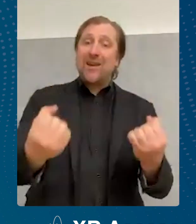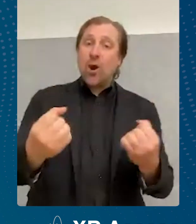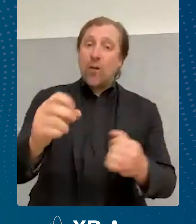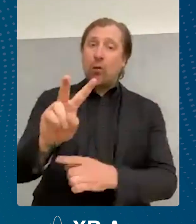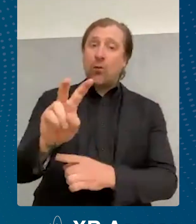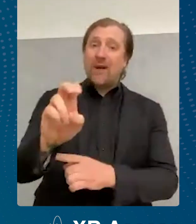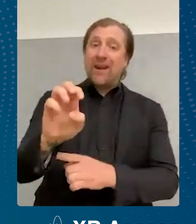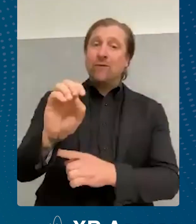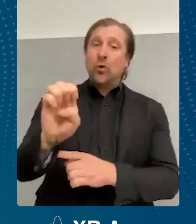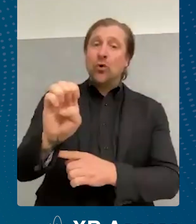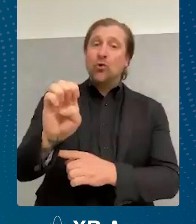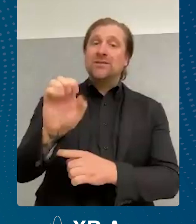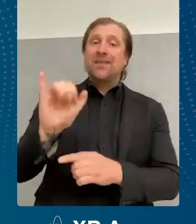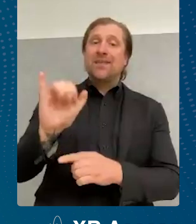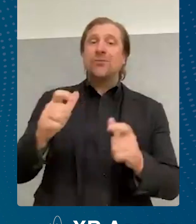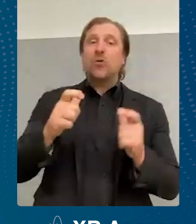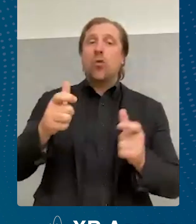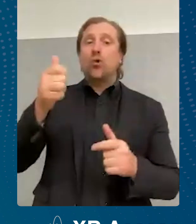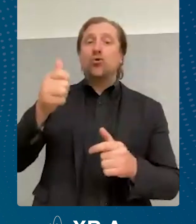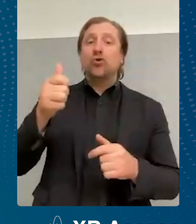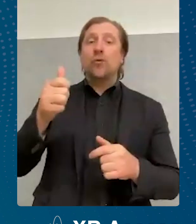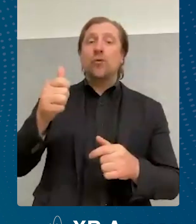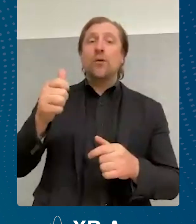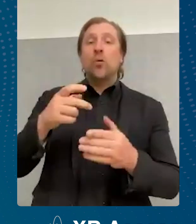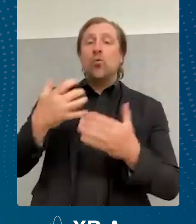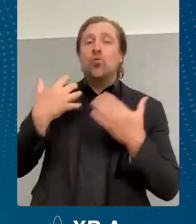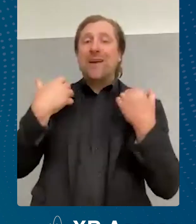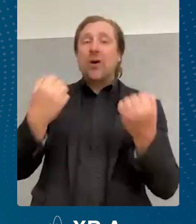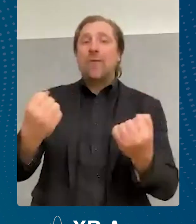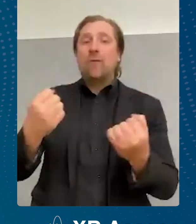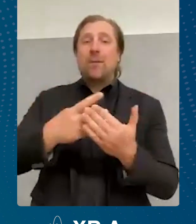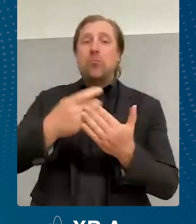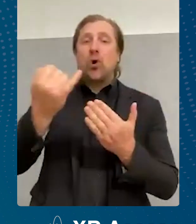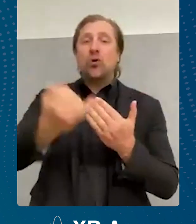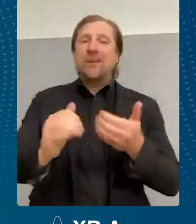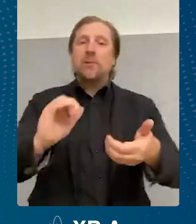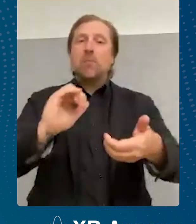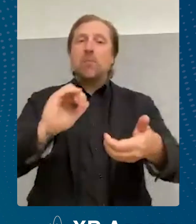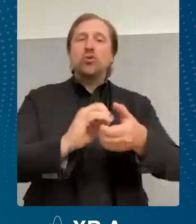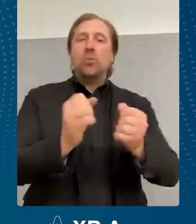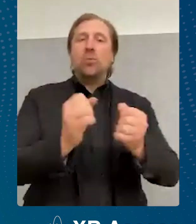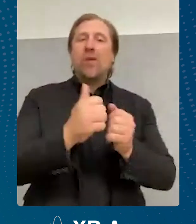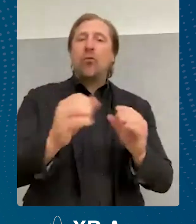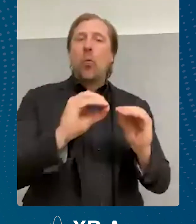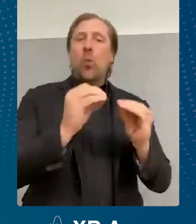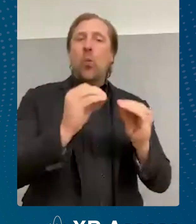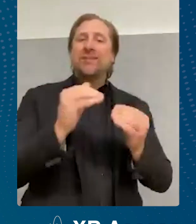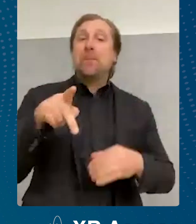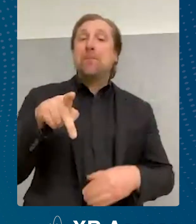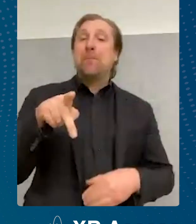We are in partnership with Unity Recovery in Pennsylvania, who has kind of led the charge on this.